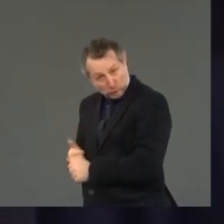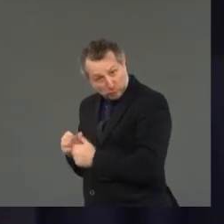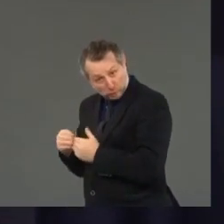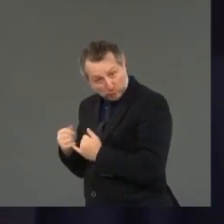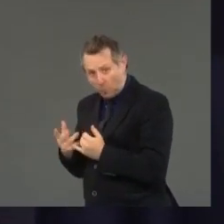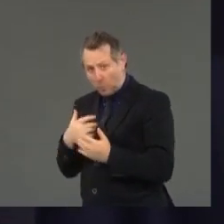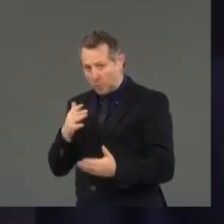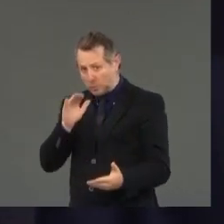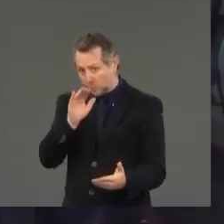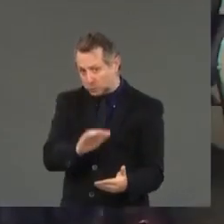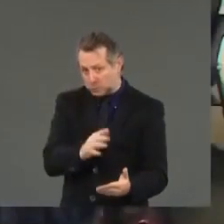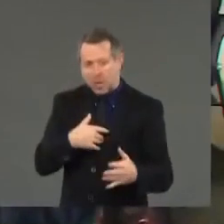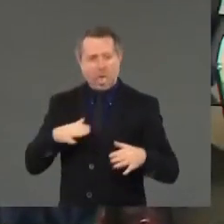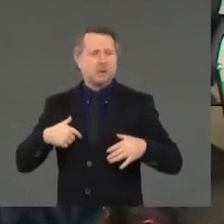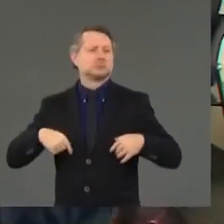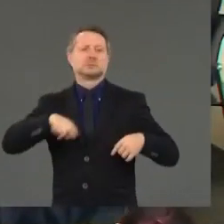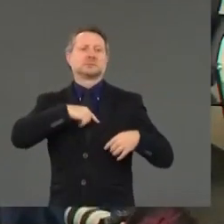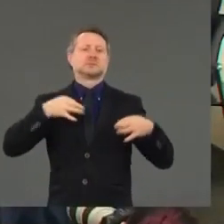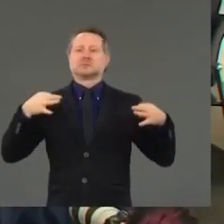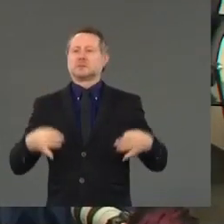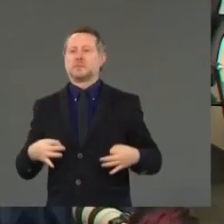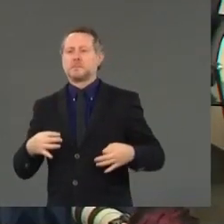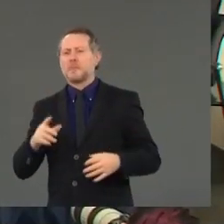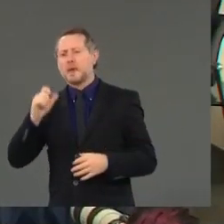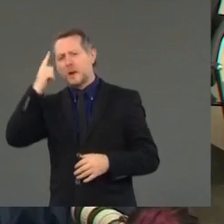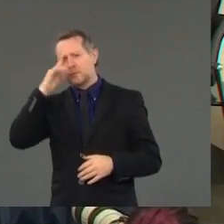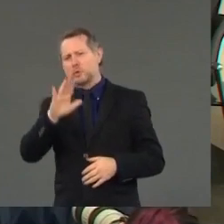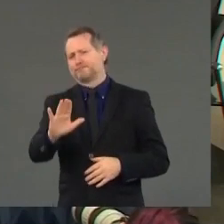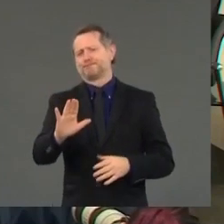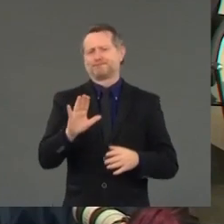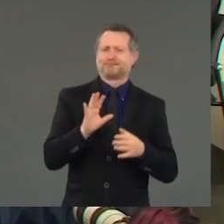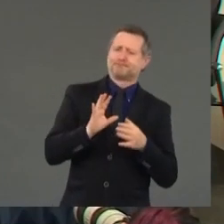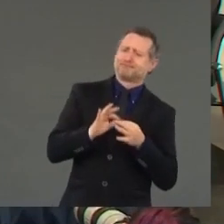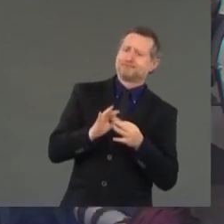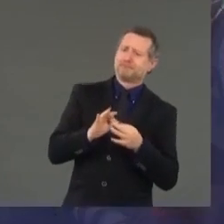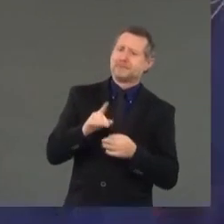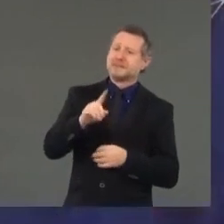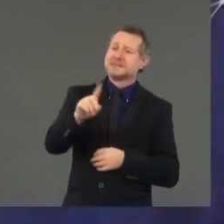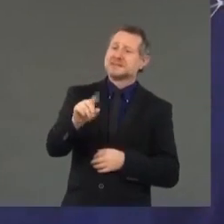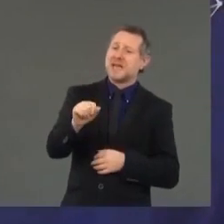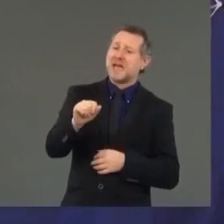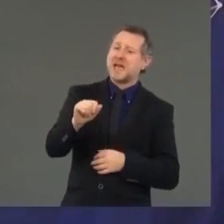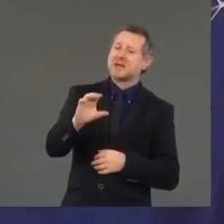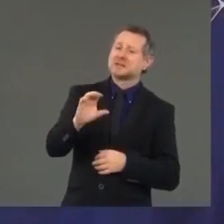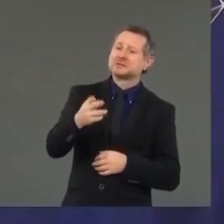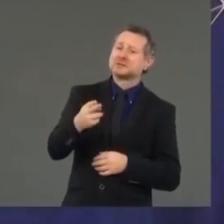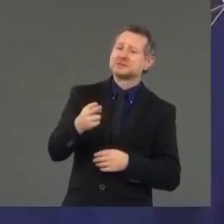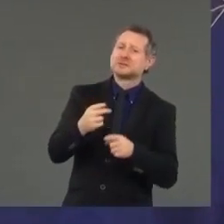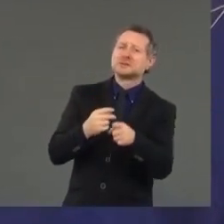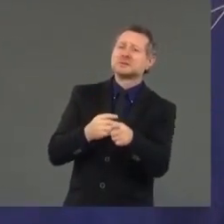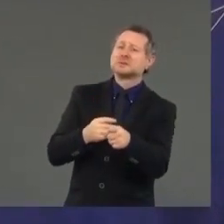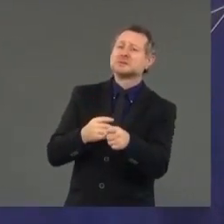PLACES WHERE CHILDREN CAN CONGREGATE, WE WANT TO MAKE SURE THAT YOU CAN DO AND MITIGATE IT WITHIN THE GUIDELINES AND WE HAVEN'T MADE THAT DETERMINATION